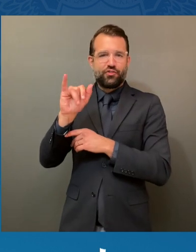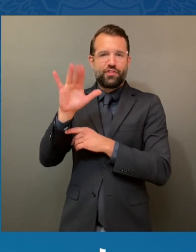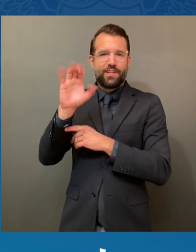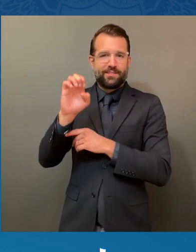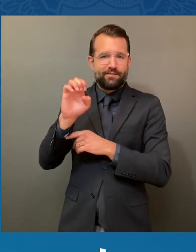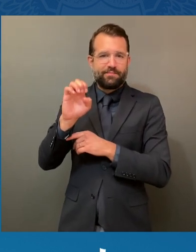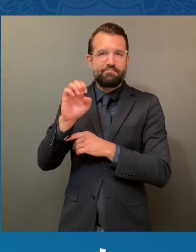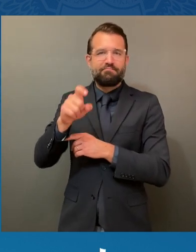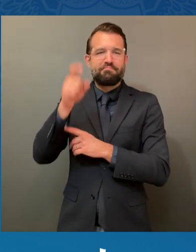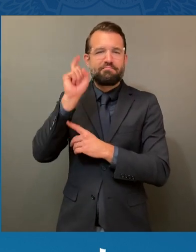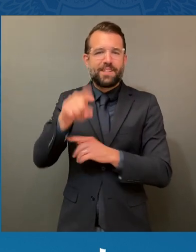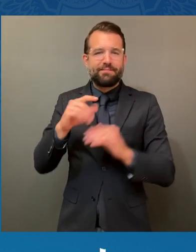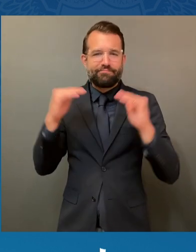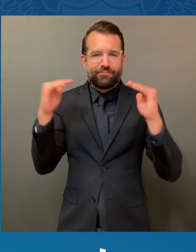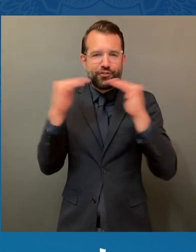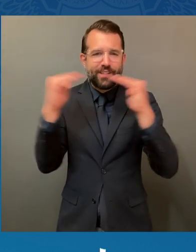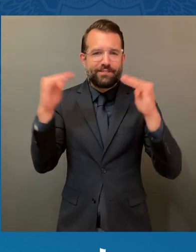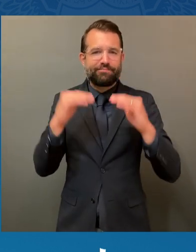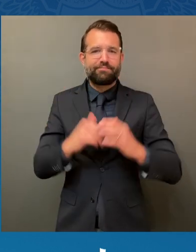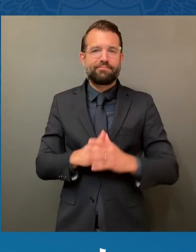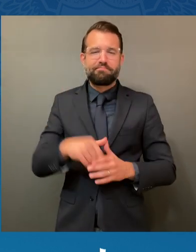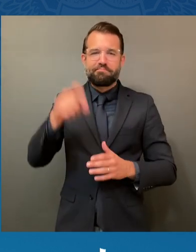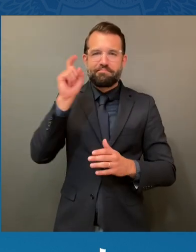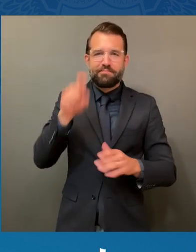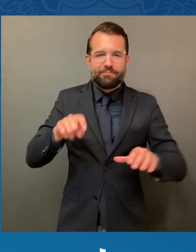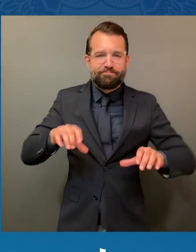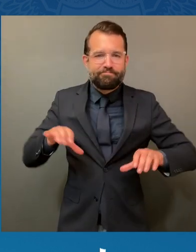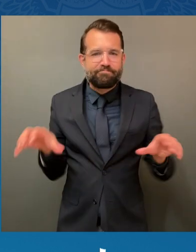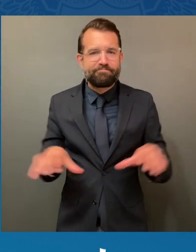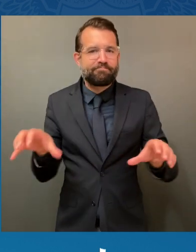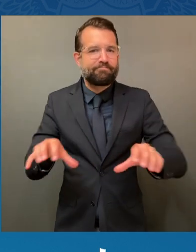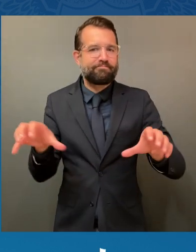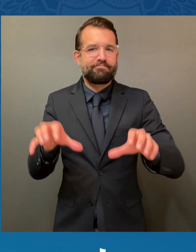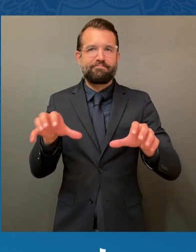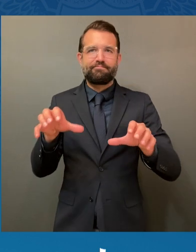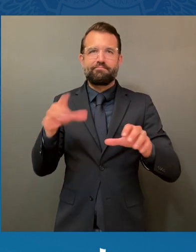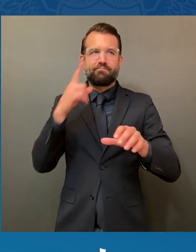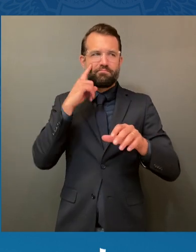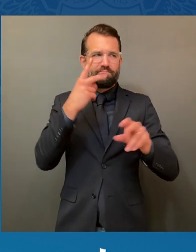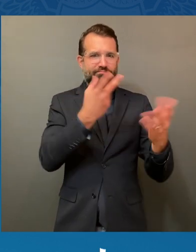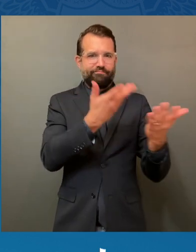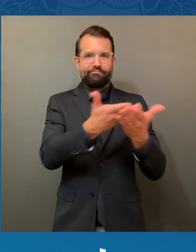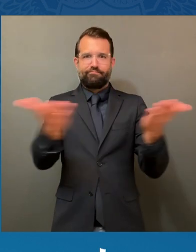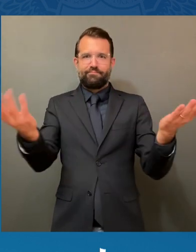who are in this room and the responsibility -- dare I say "the burden" --